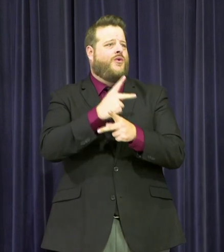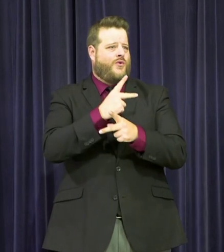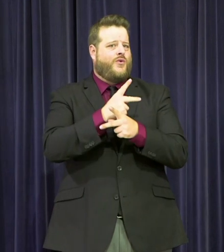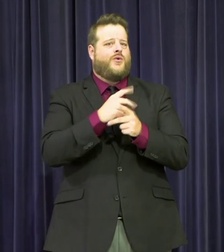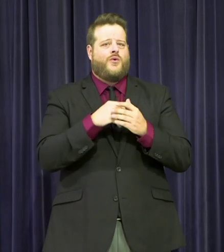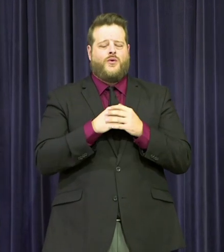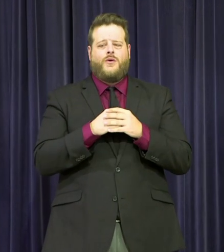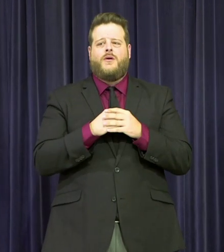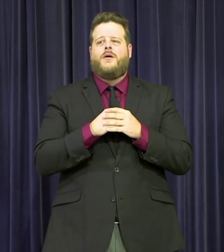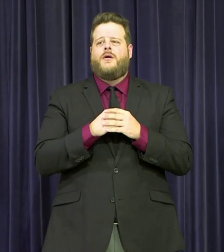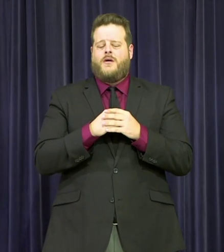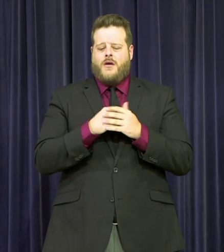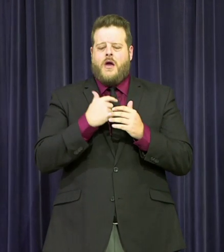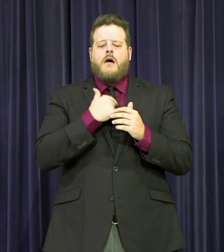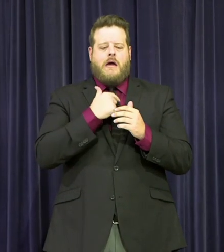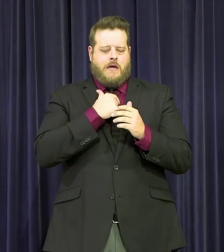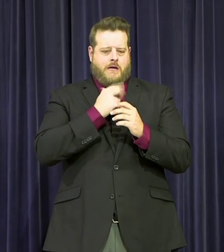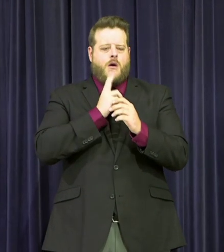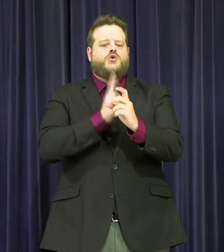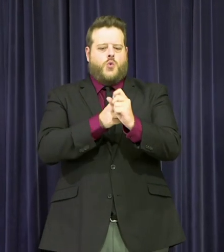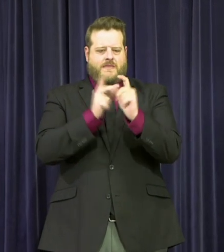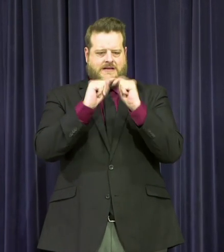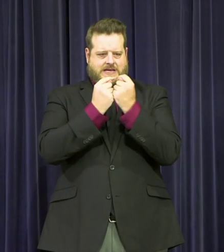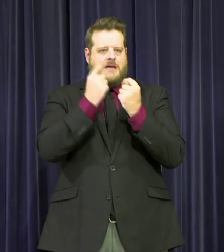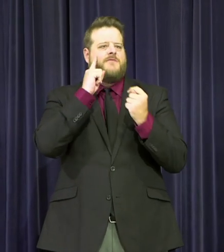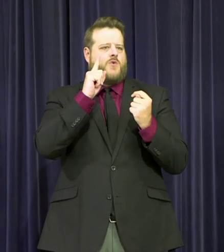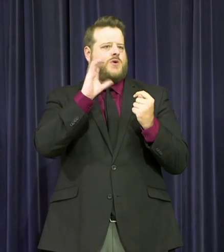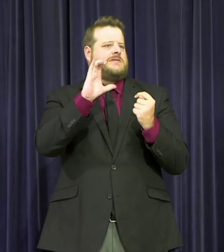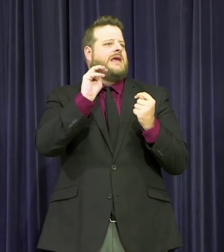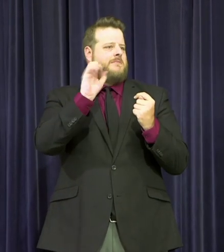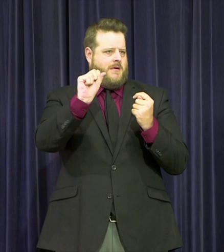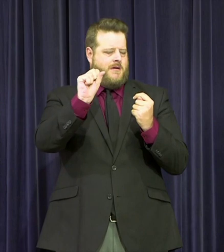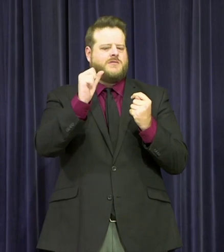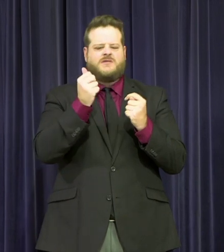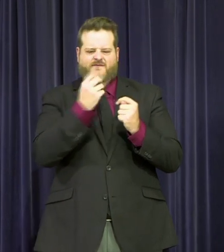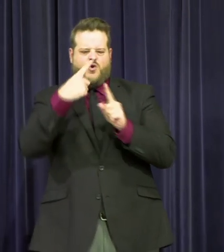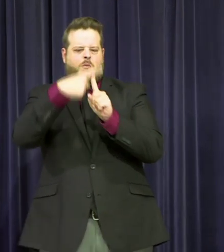I joined the team at the Centers for Medicare and Medicaid Services a few months after the